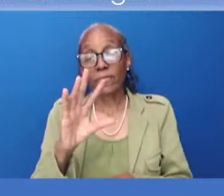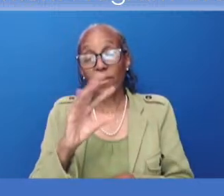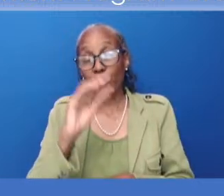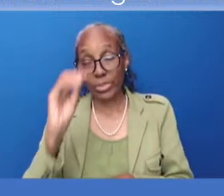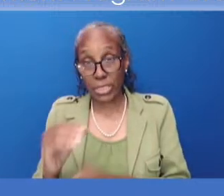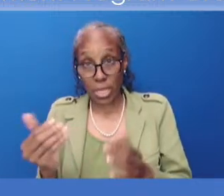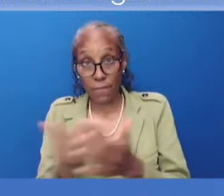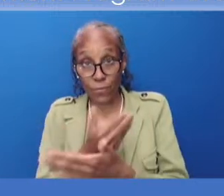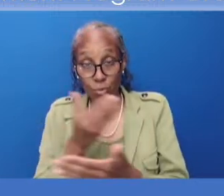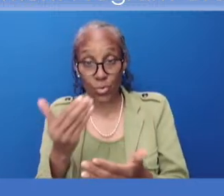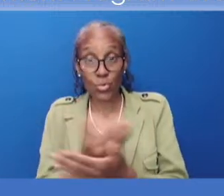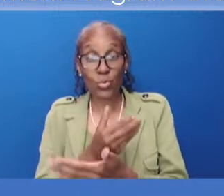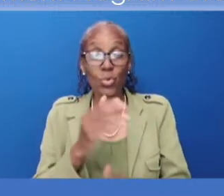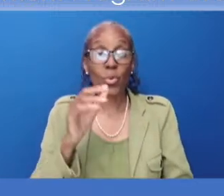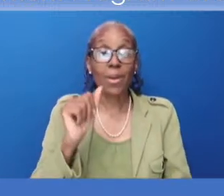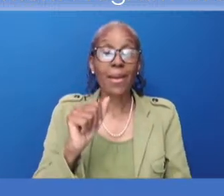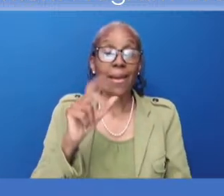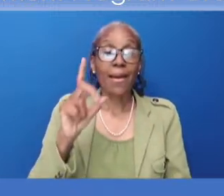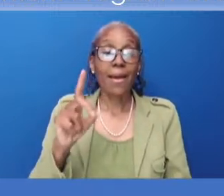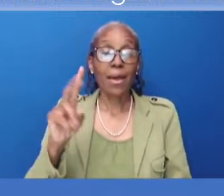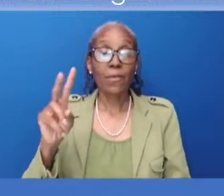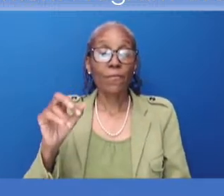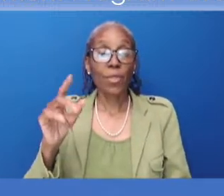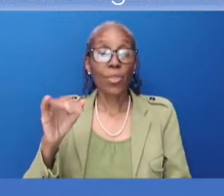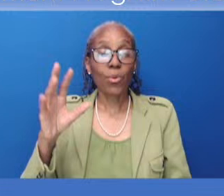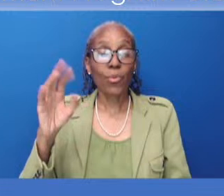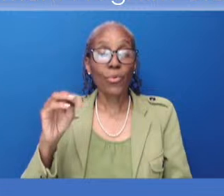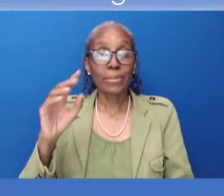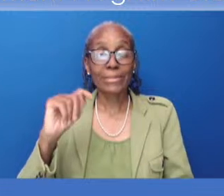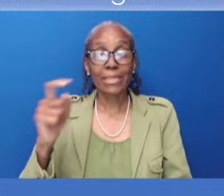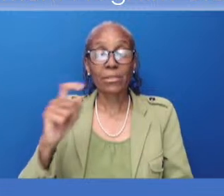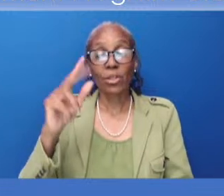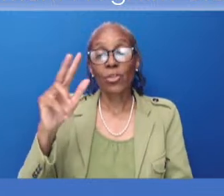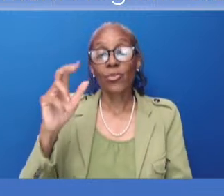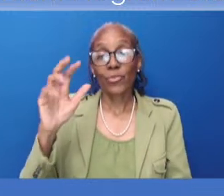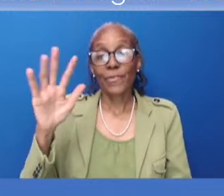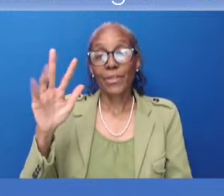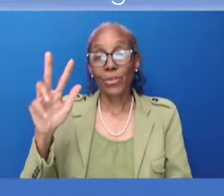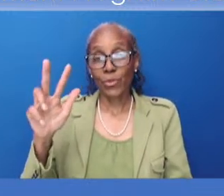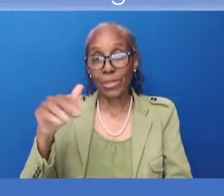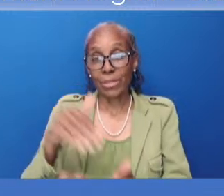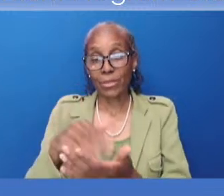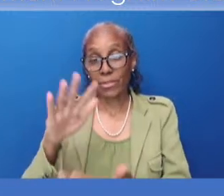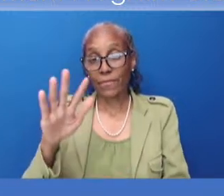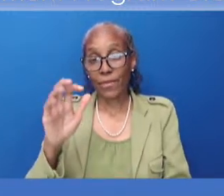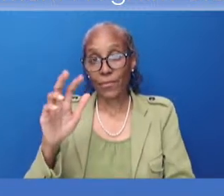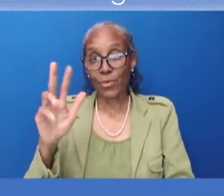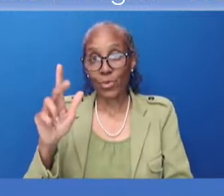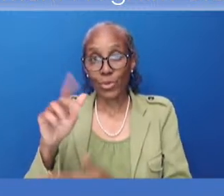YEARS, A GRANT AT THREE YEARS